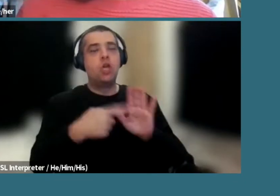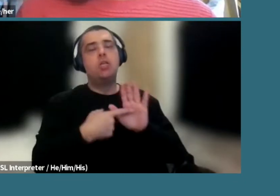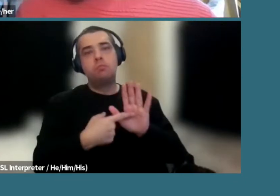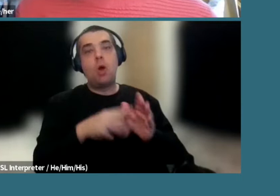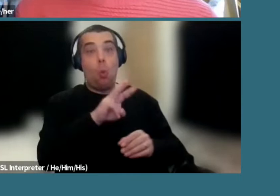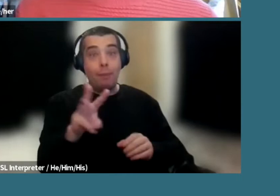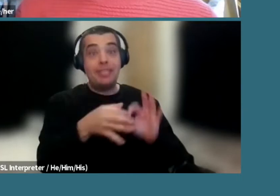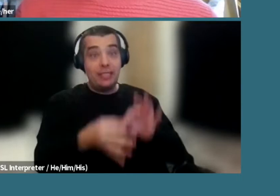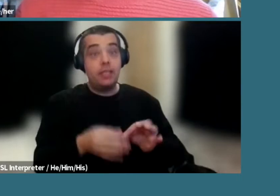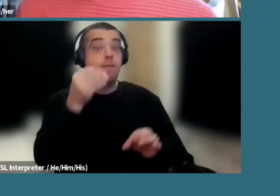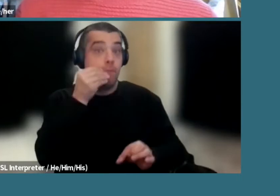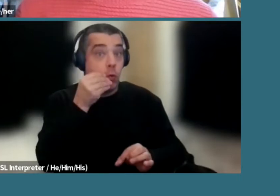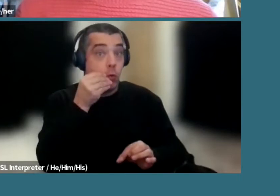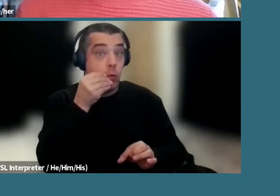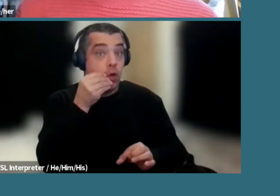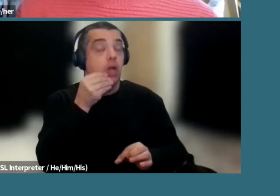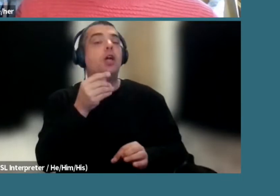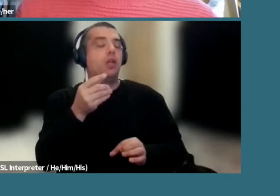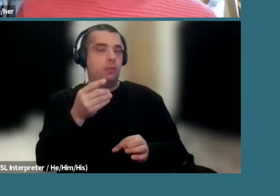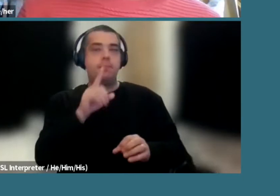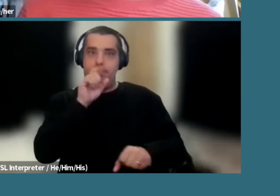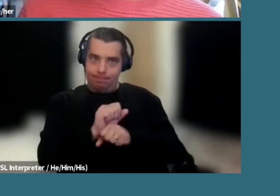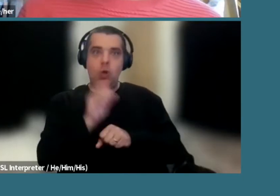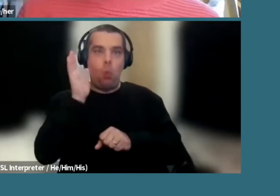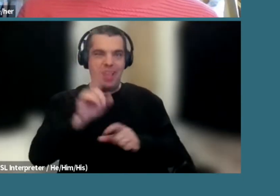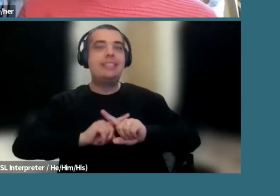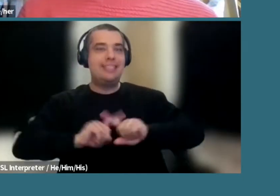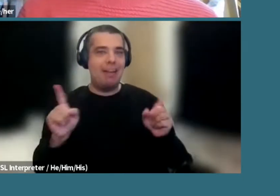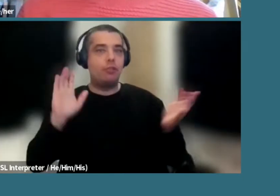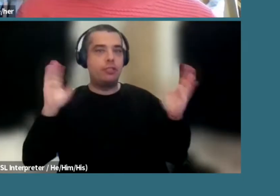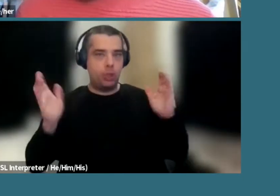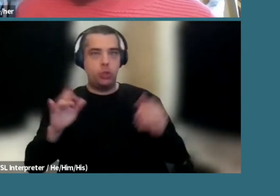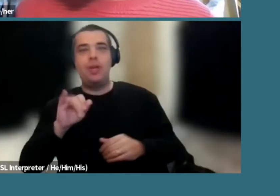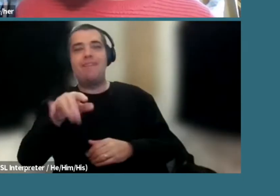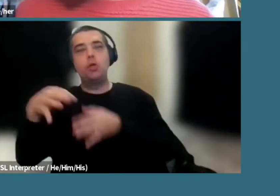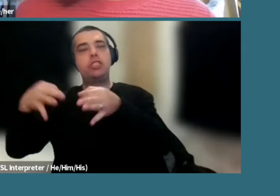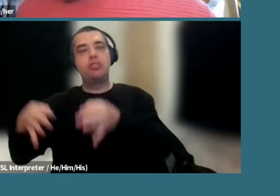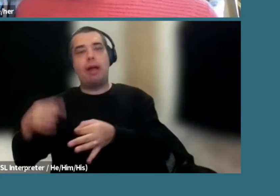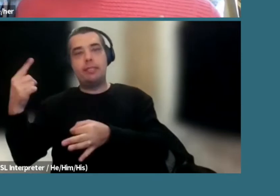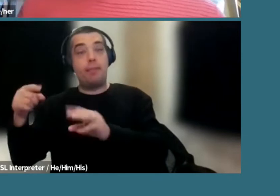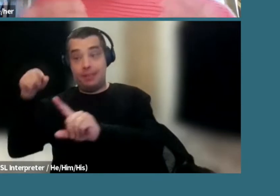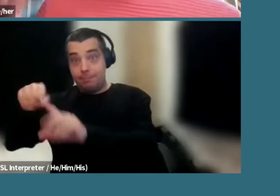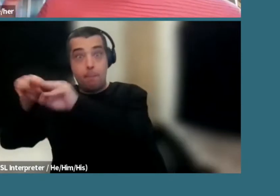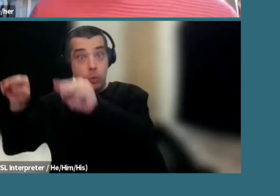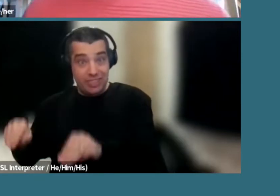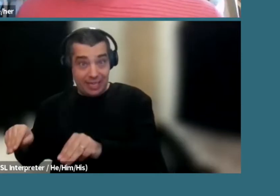with food, there's definitely going to be a difference than if you're describing something for a museum and there are different